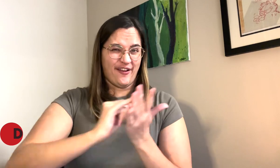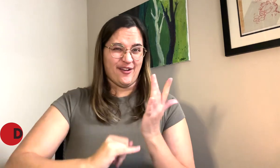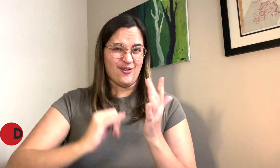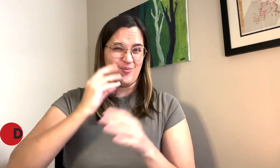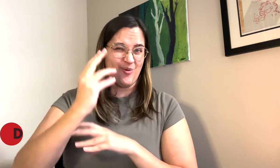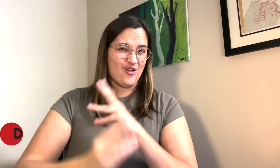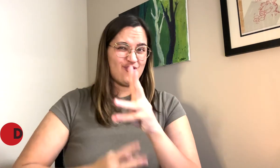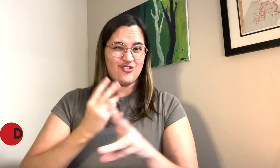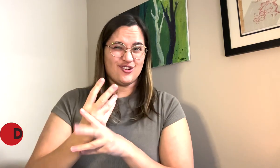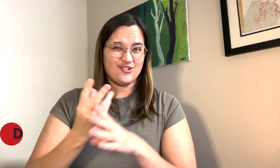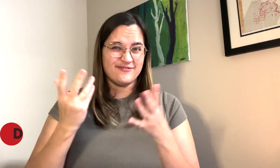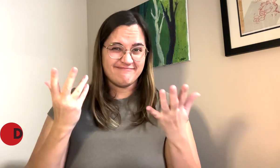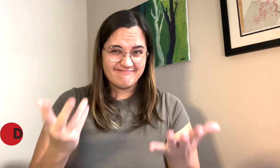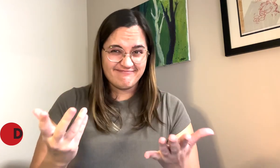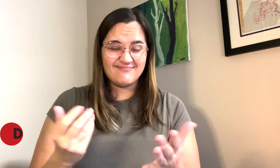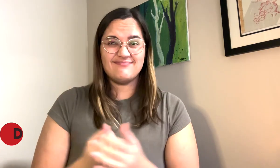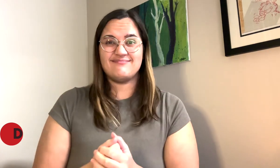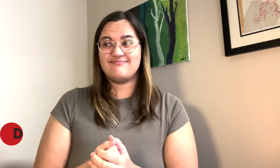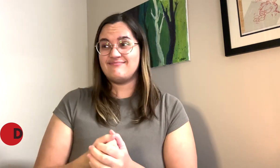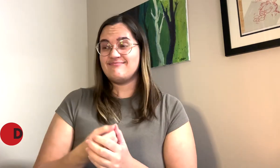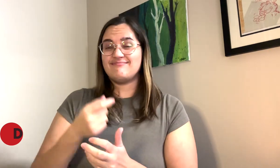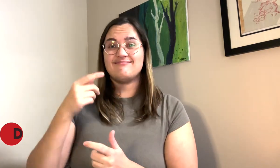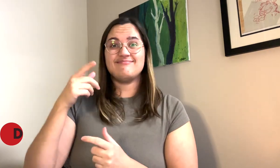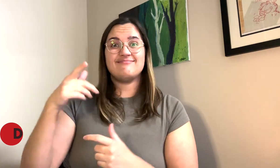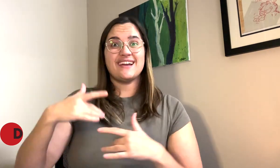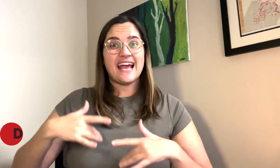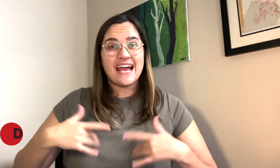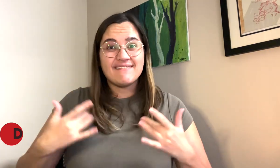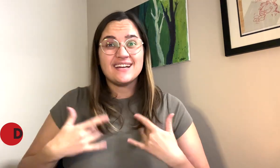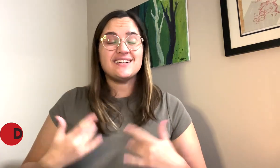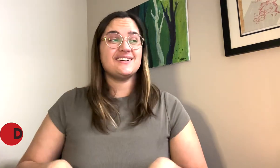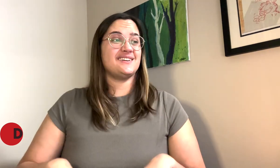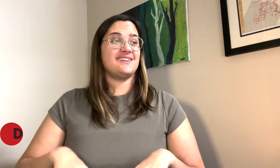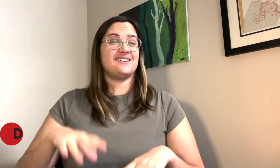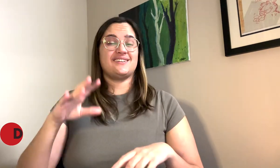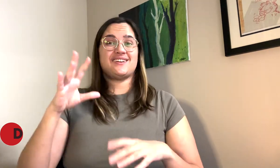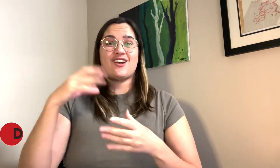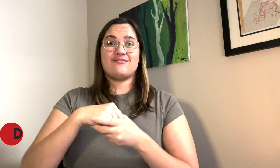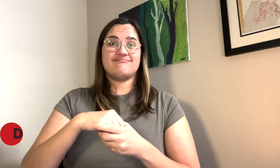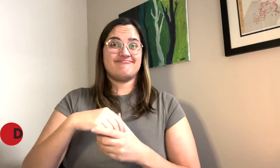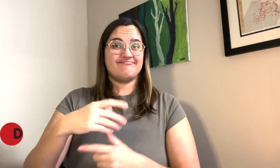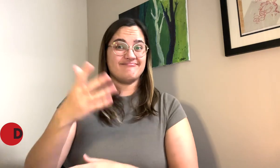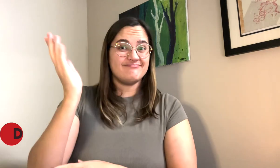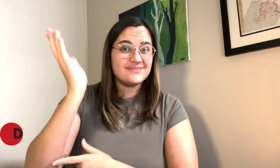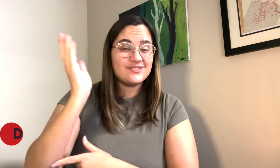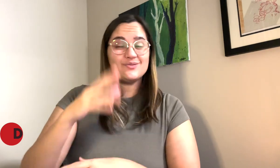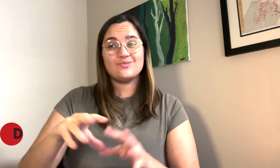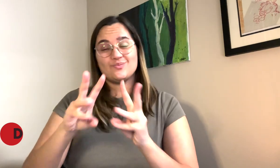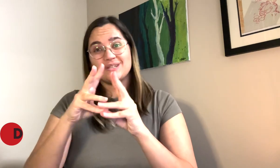in the art world. Events - workshops, presenters, panelists, networking, etc.